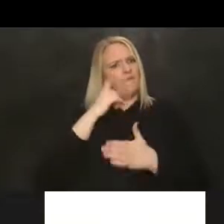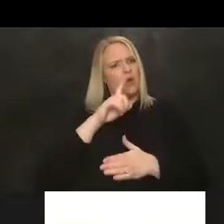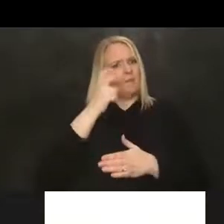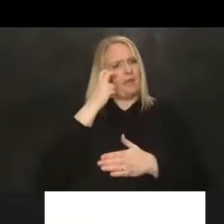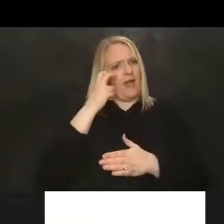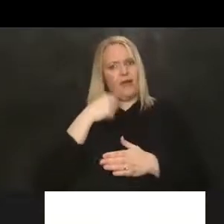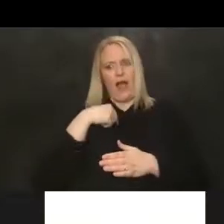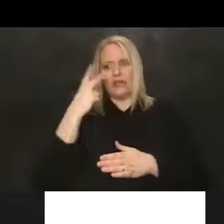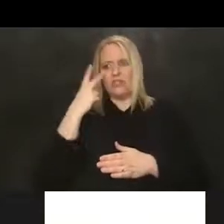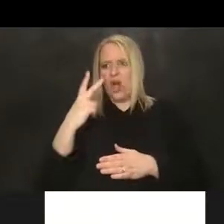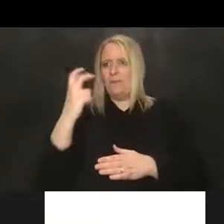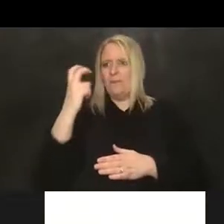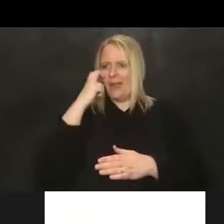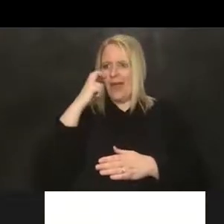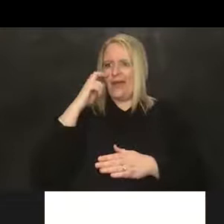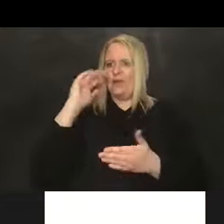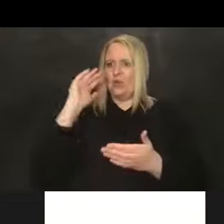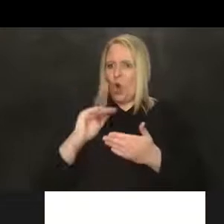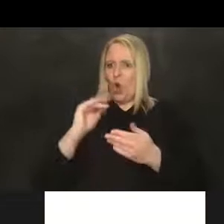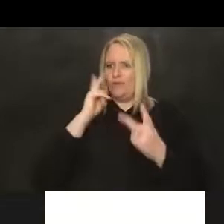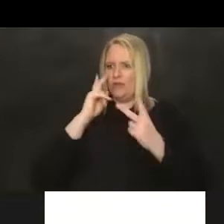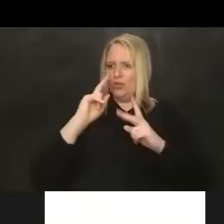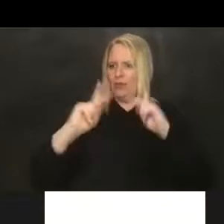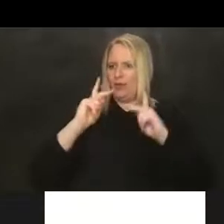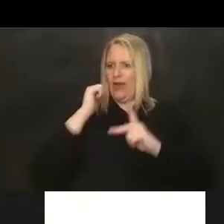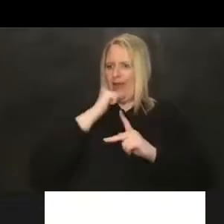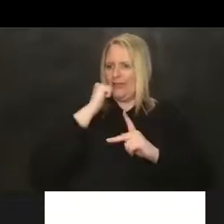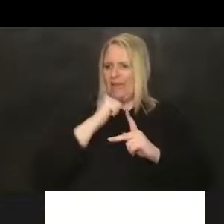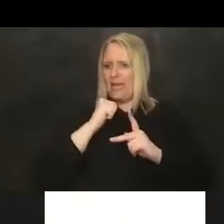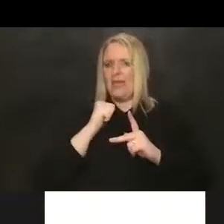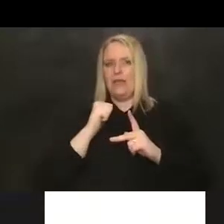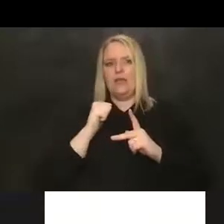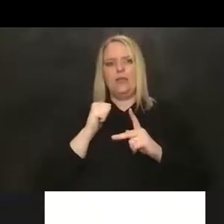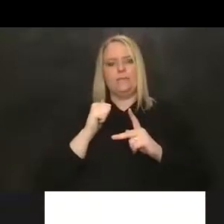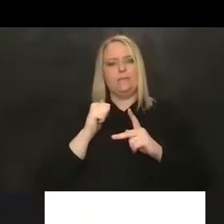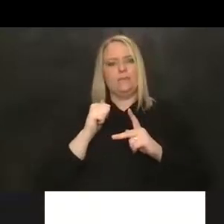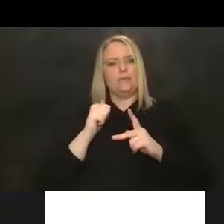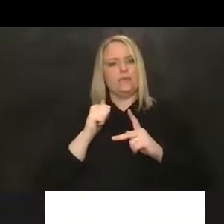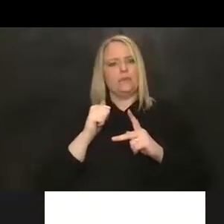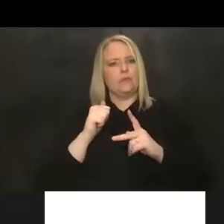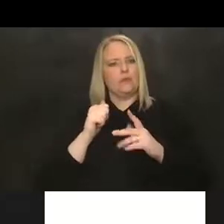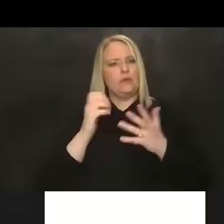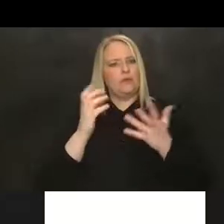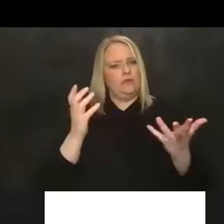low vision people every day, so they really were not aberrations to me, that was just my world, and